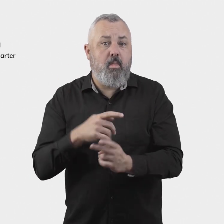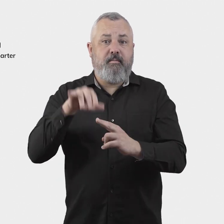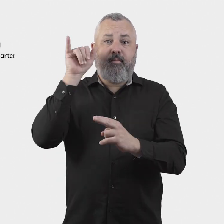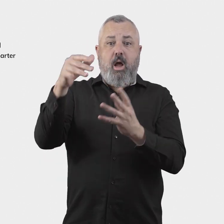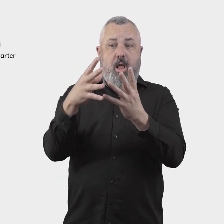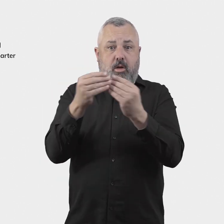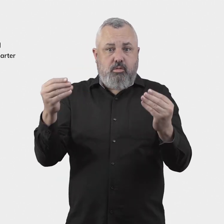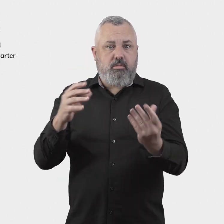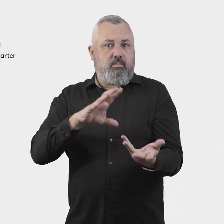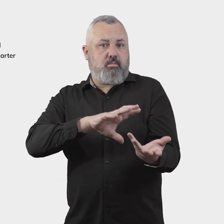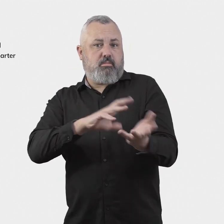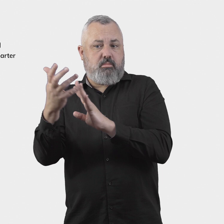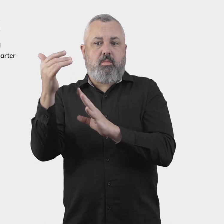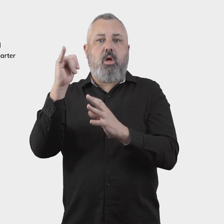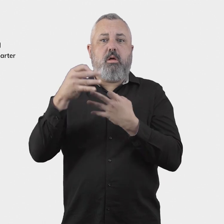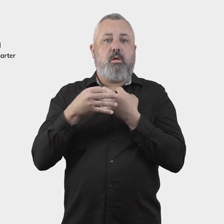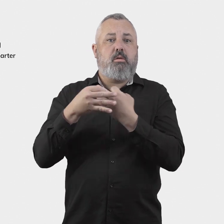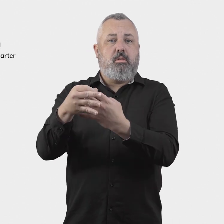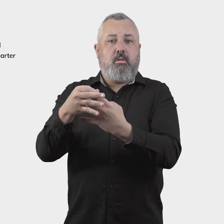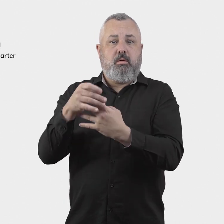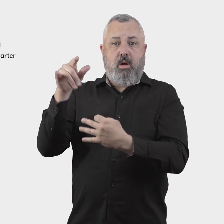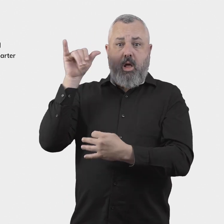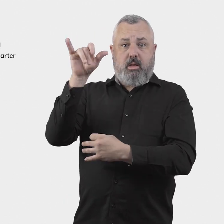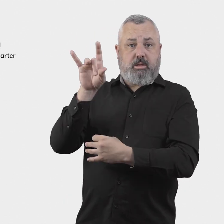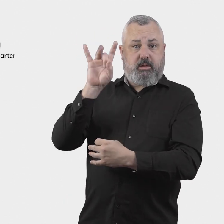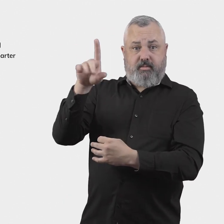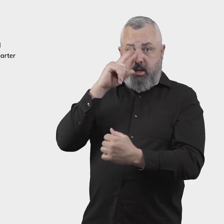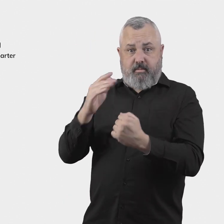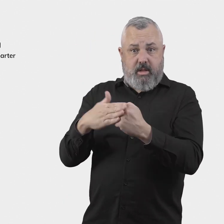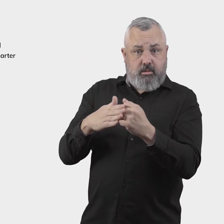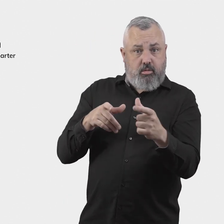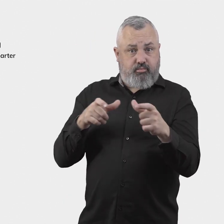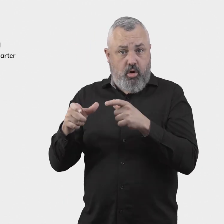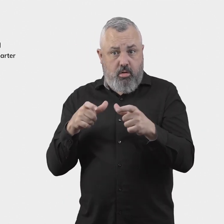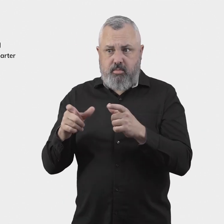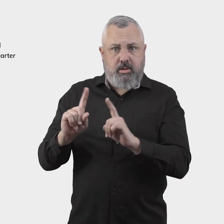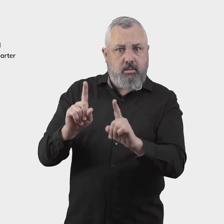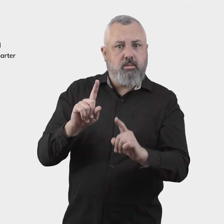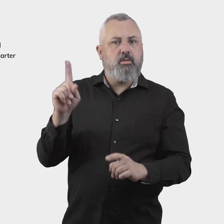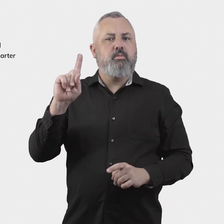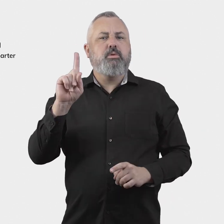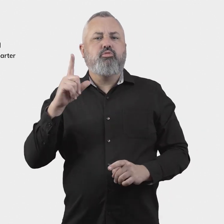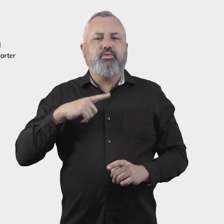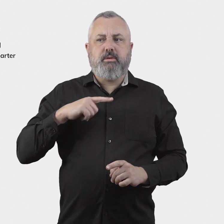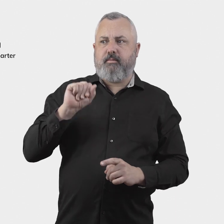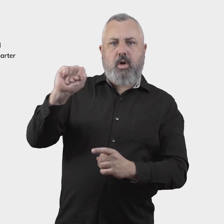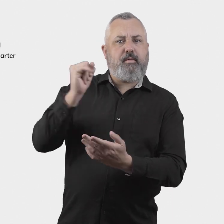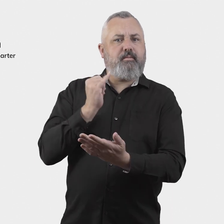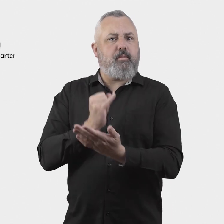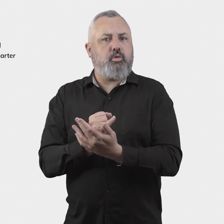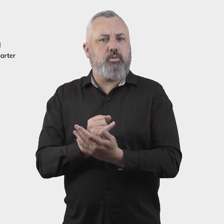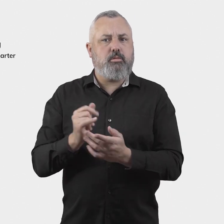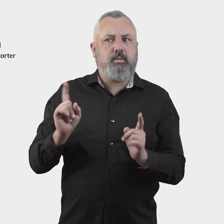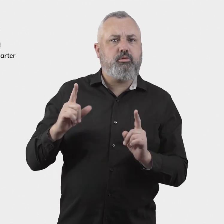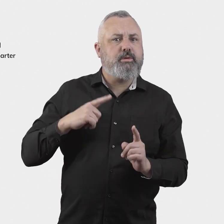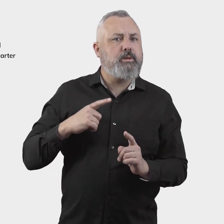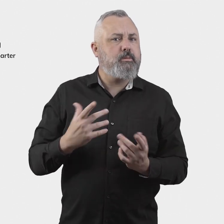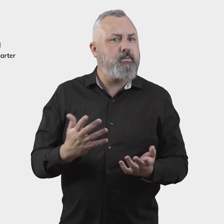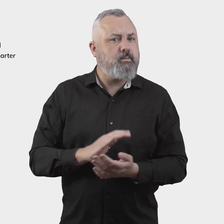reasons for disruptions, delays and cancellations that are considered within the airline’s control